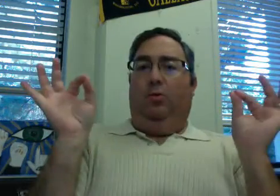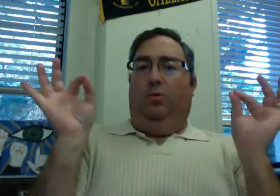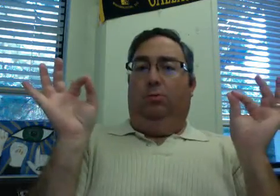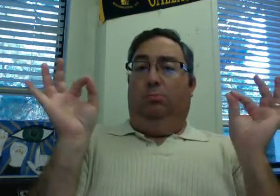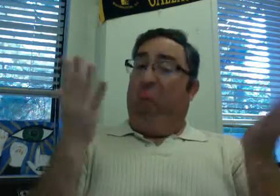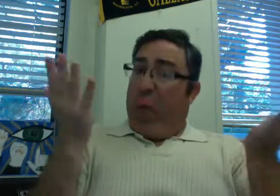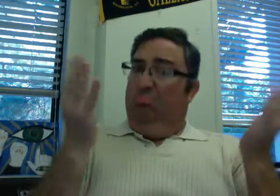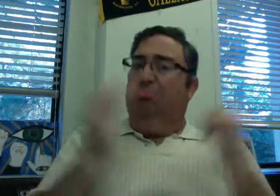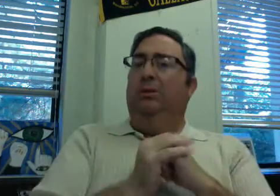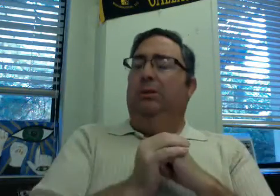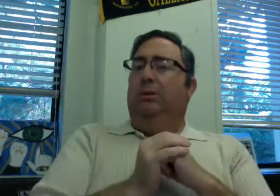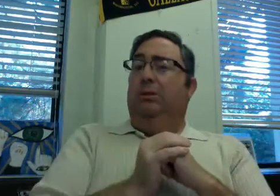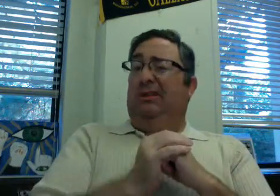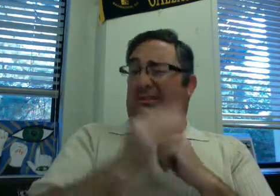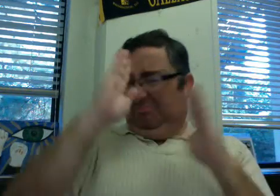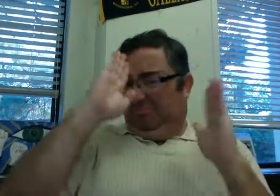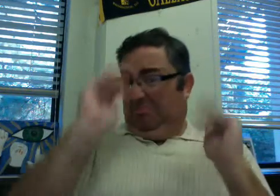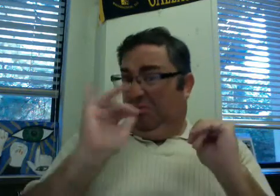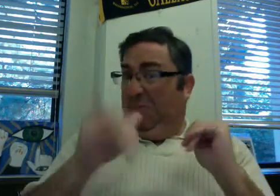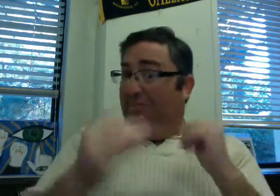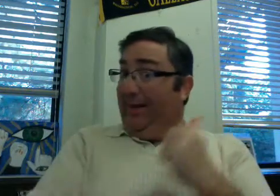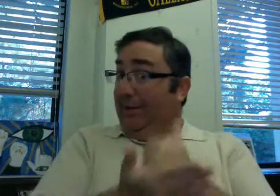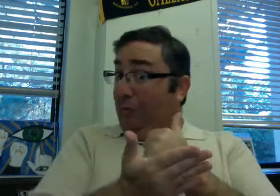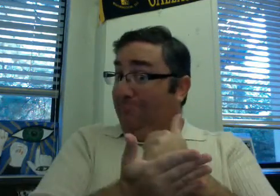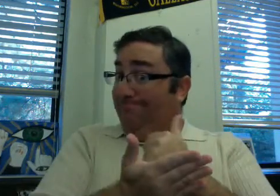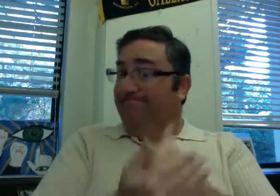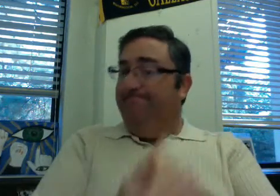I hope that helps!